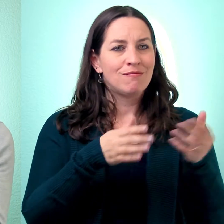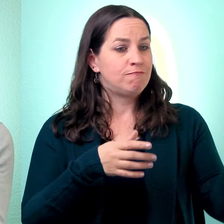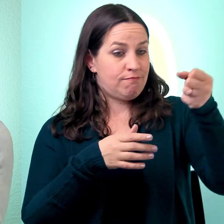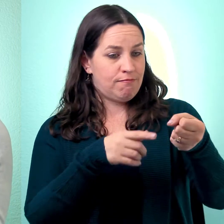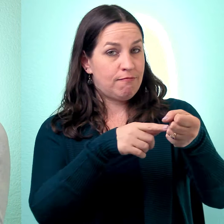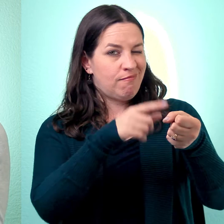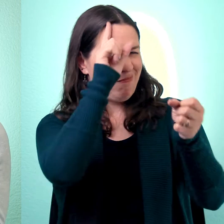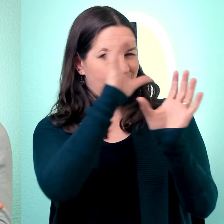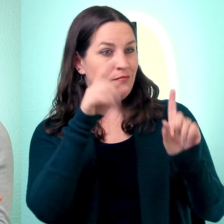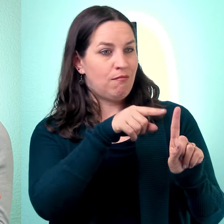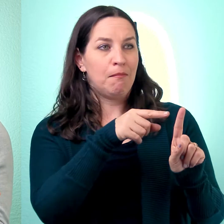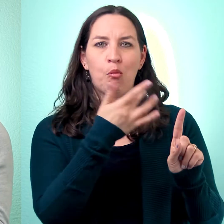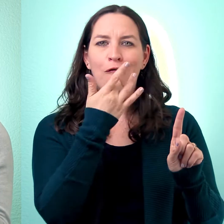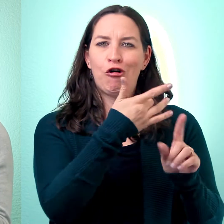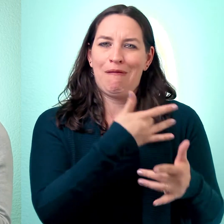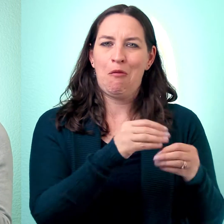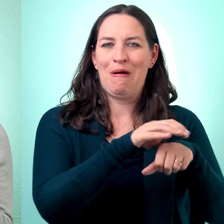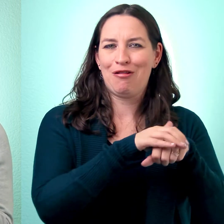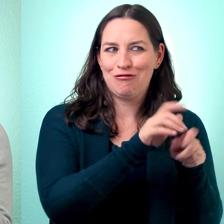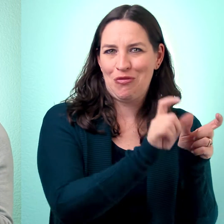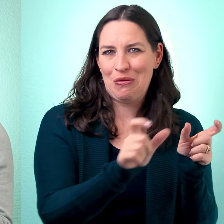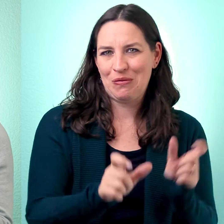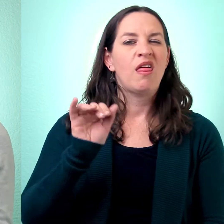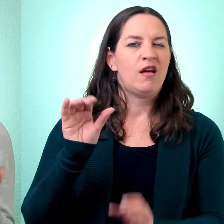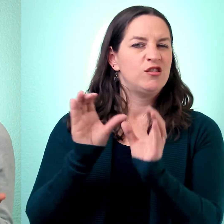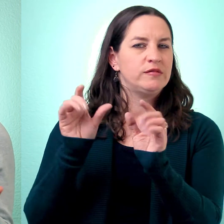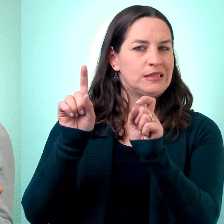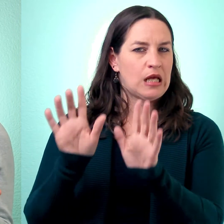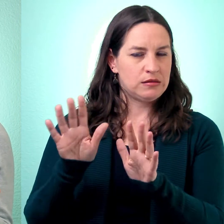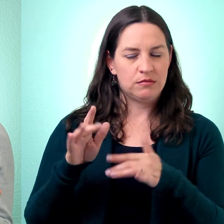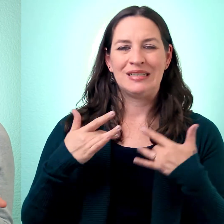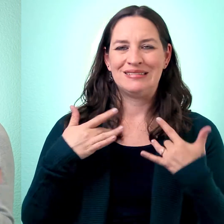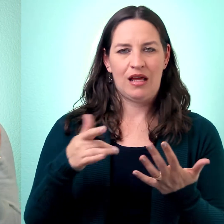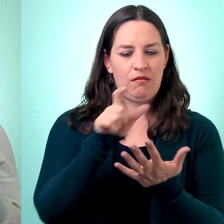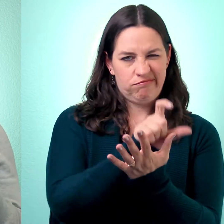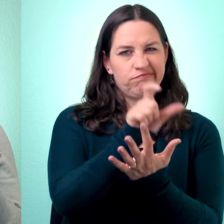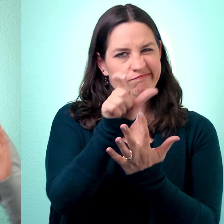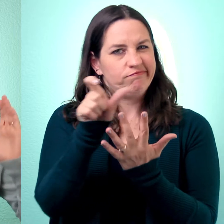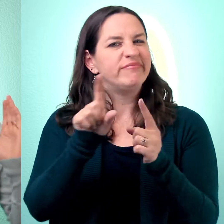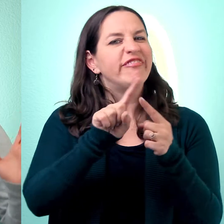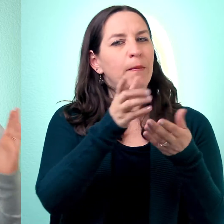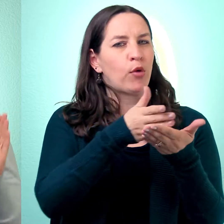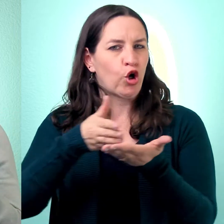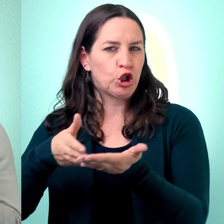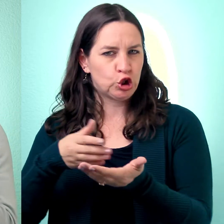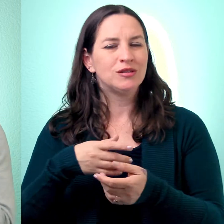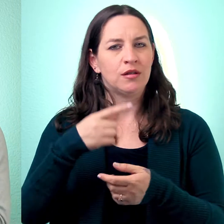uses more English signs or prefers more of an English word order. The way the test is set up is for it to go from one segment to the other.